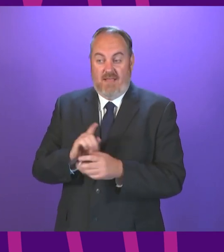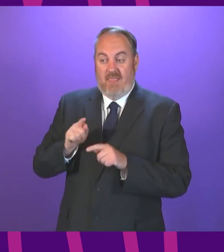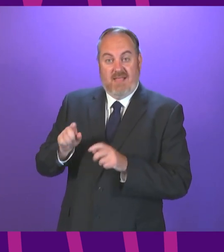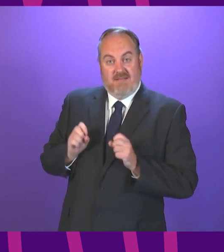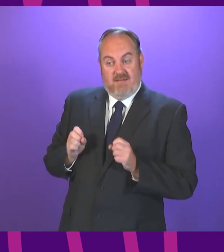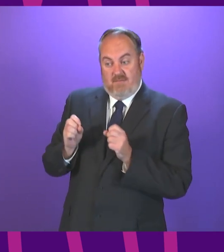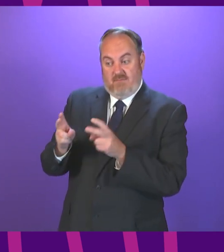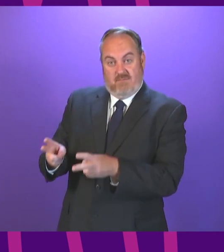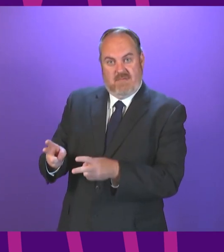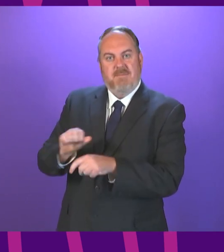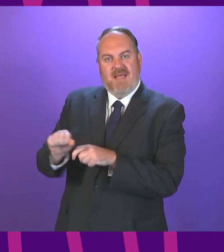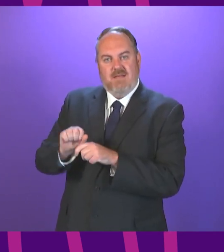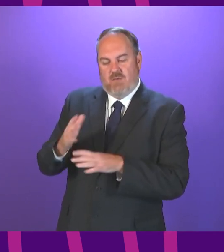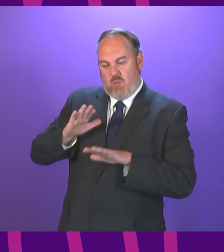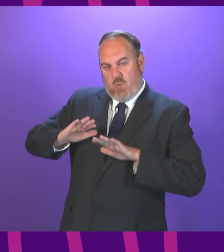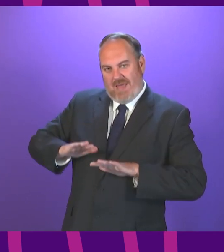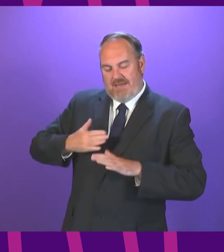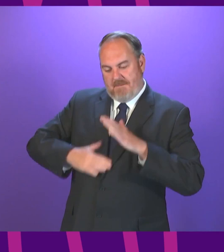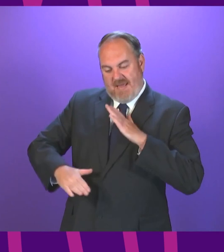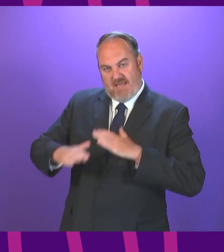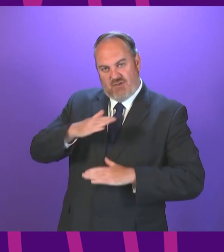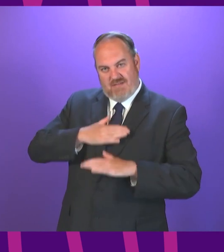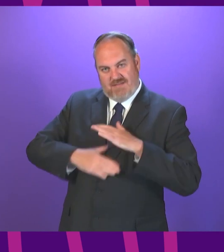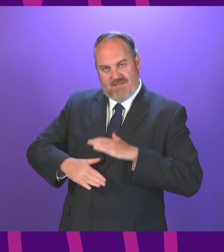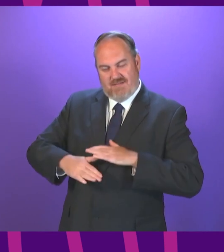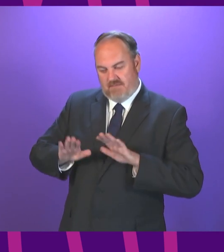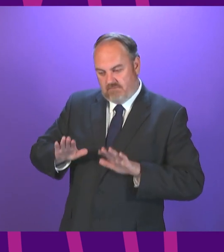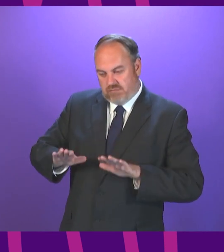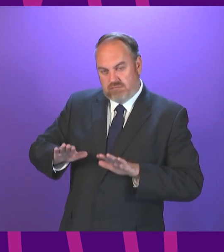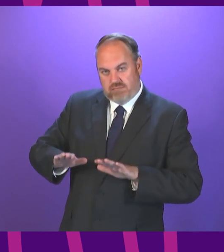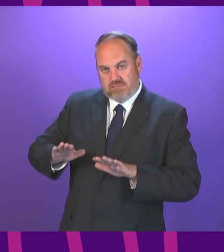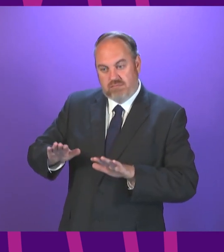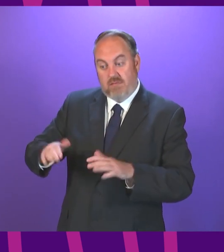it will be better in the long term for the economy as well. We will continue